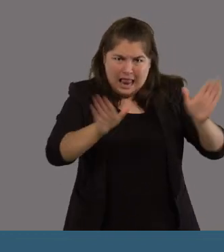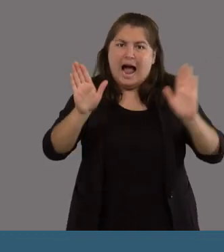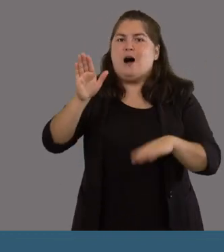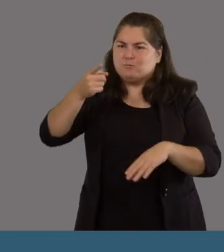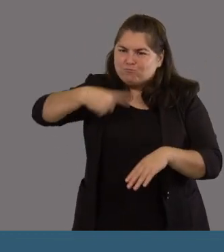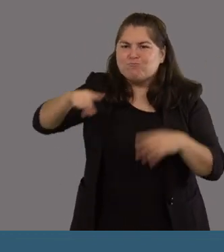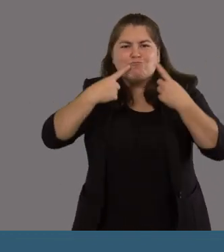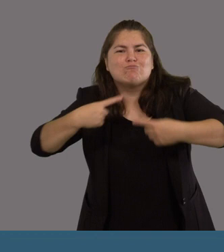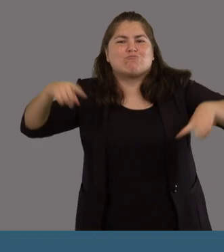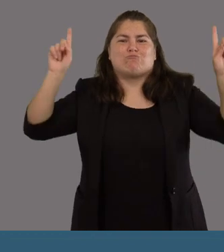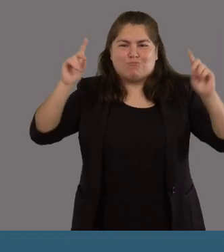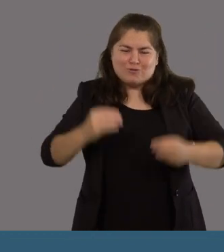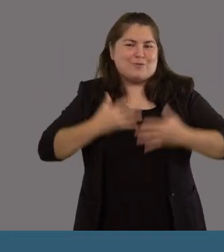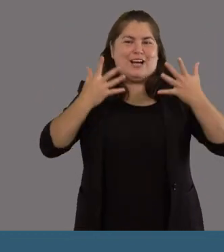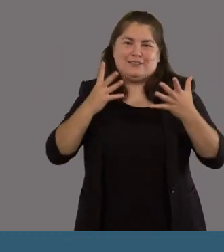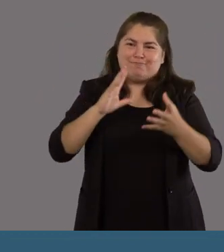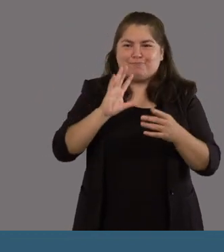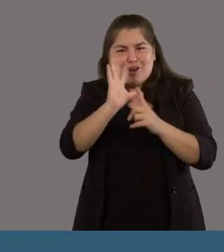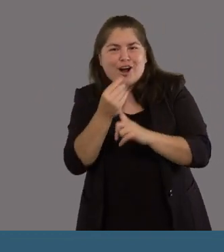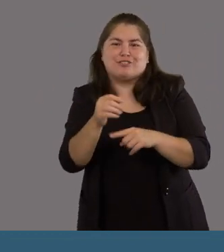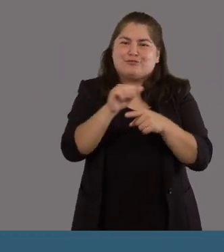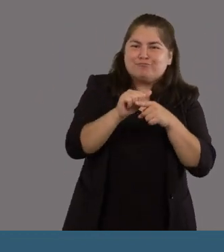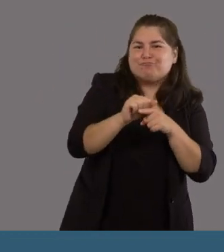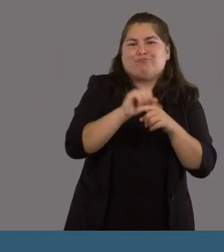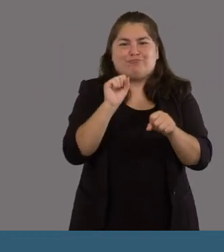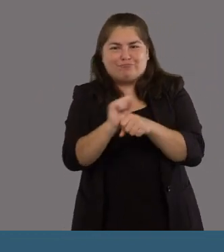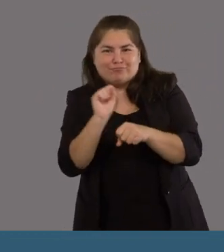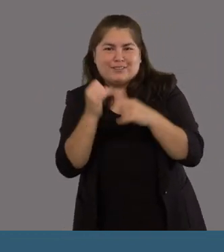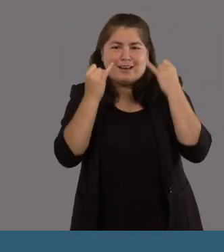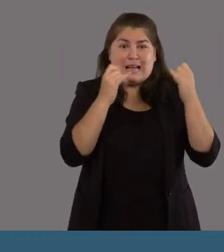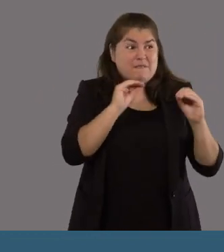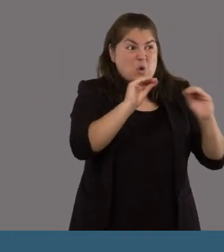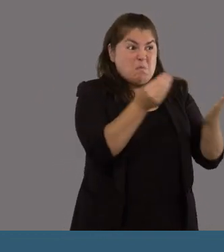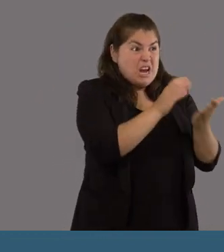undertake meaningful artistic or cultural work that they otherwise would not have been